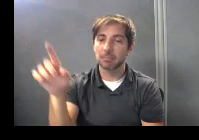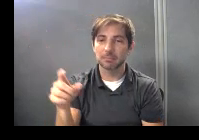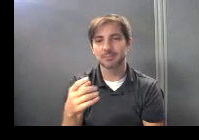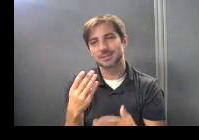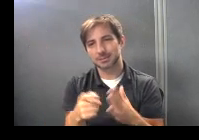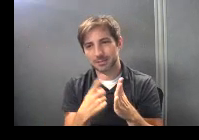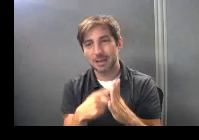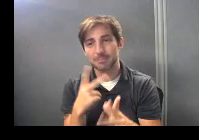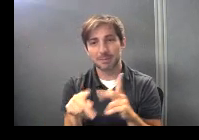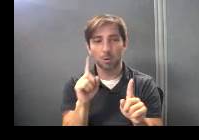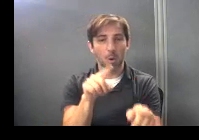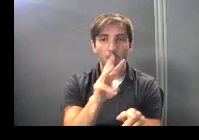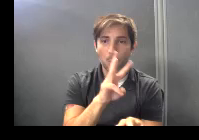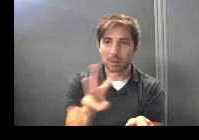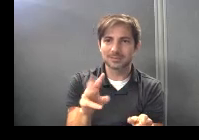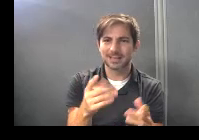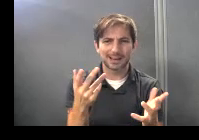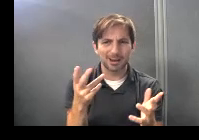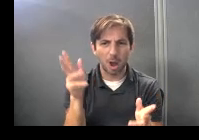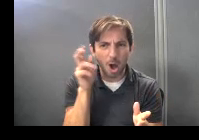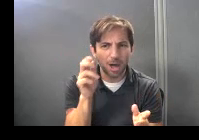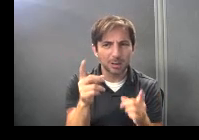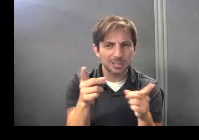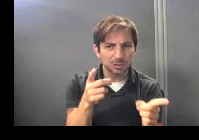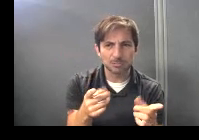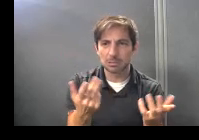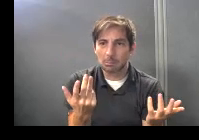FIND IF THERE WAS AUDIO DESCRIPTION, SO I ASSUMED THERE WASN'T BECAUSE I COULDN'T FIND